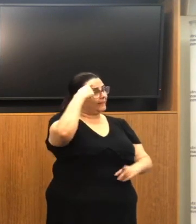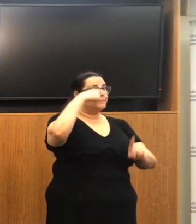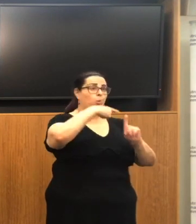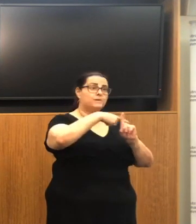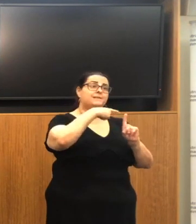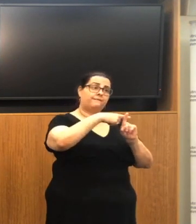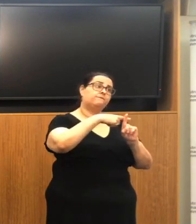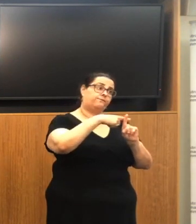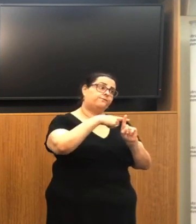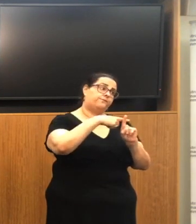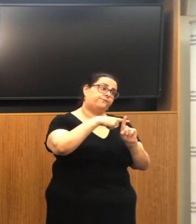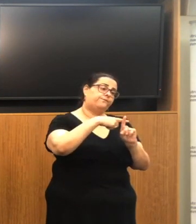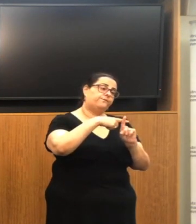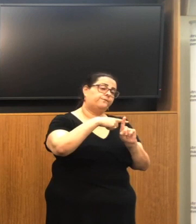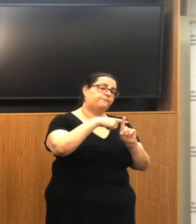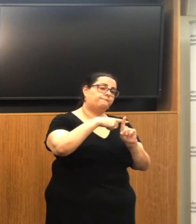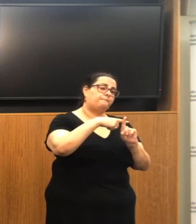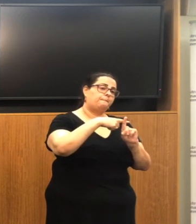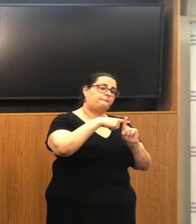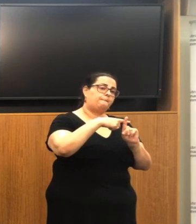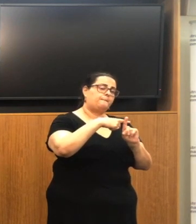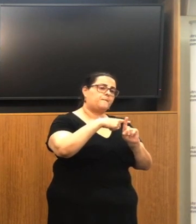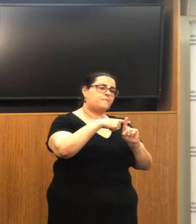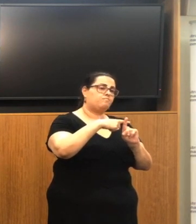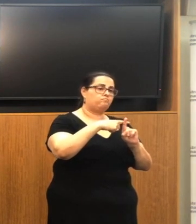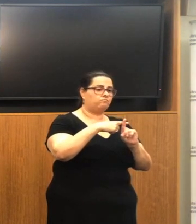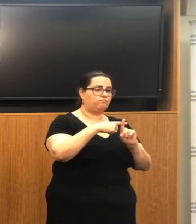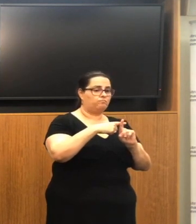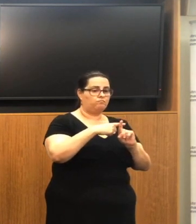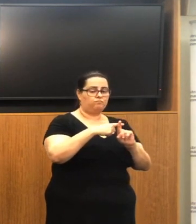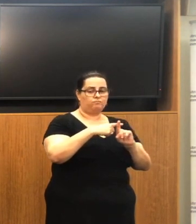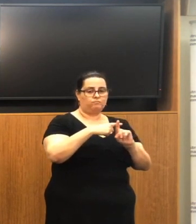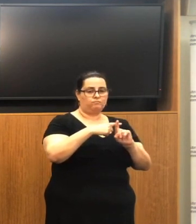I mean, a person who has spent her whole life in a fifth